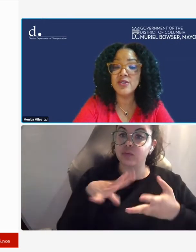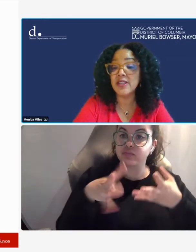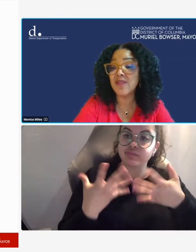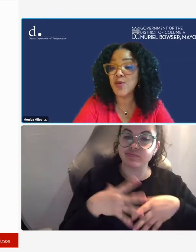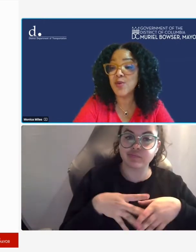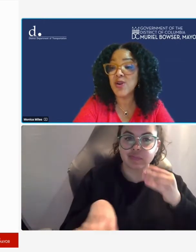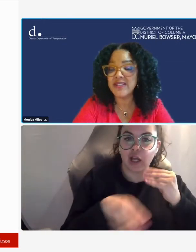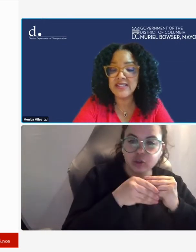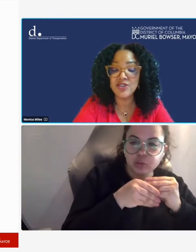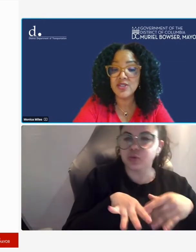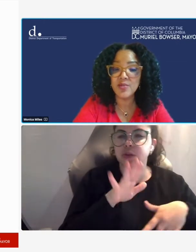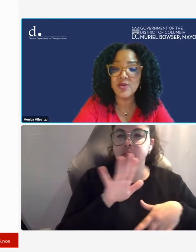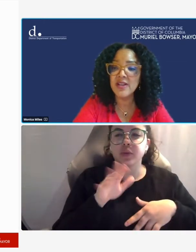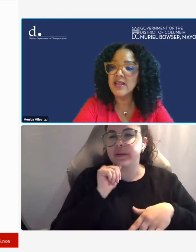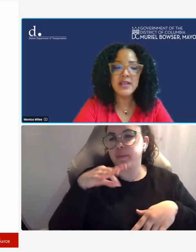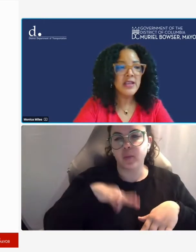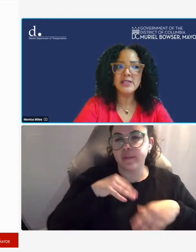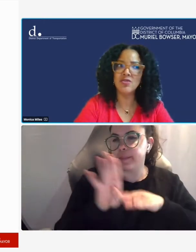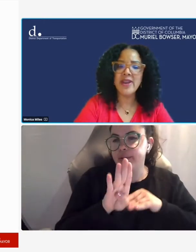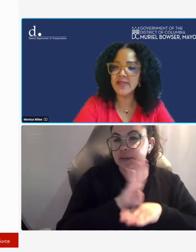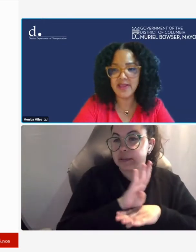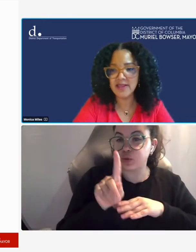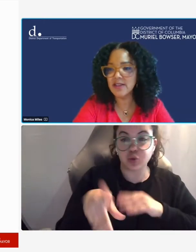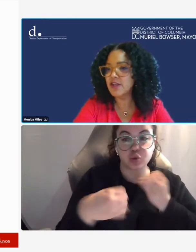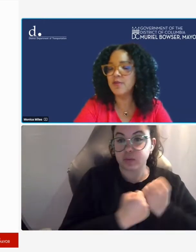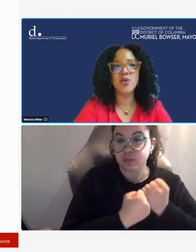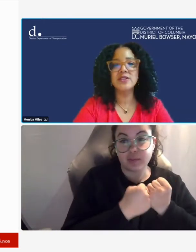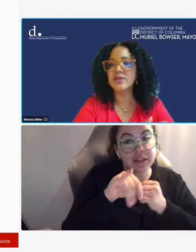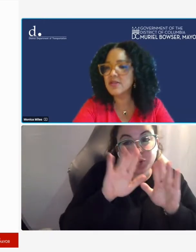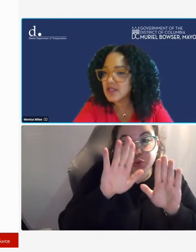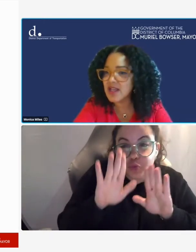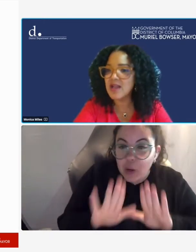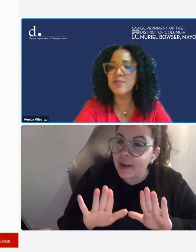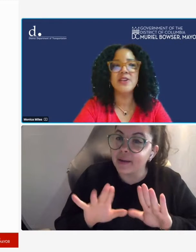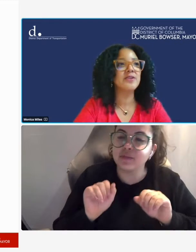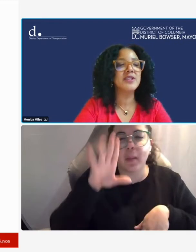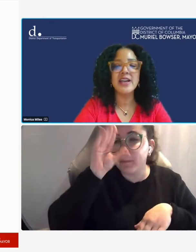not-for-profit businesses you support is a great thing you know boys and girls club you know united